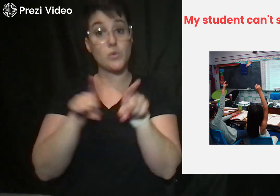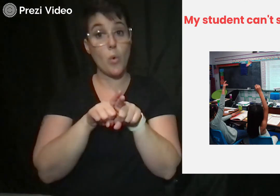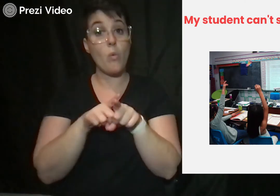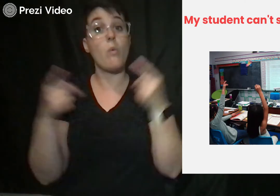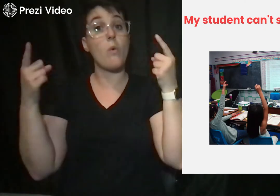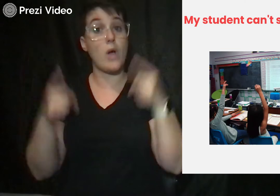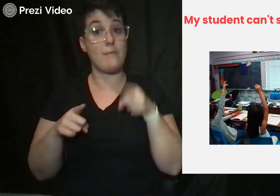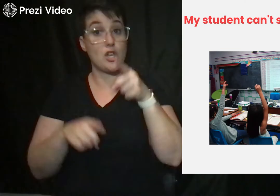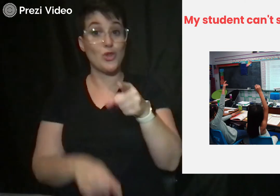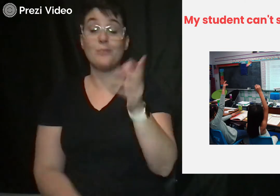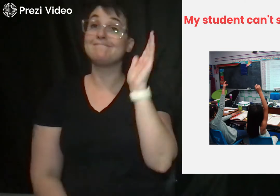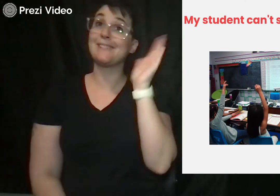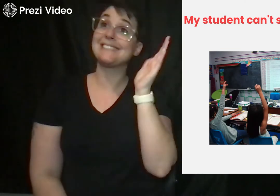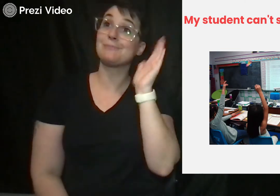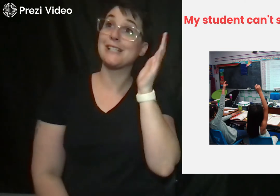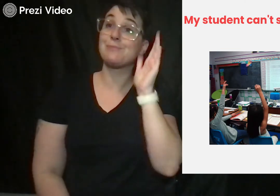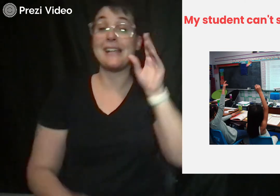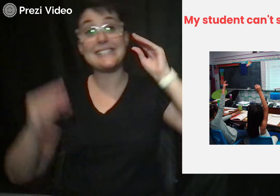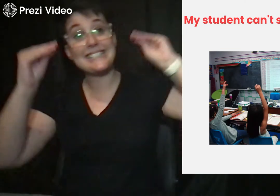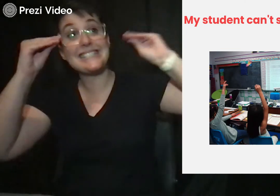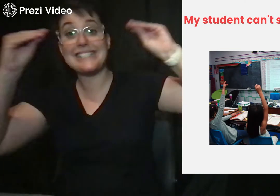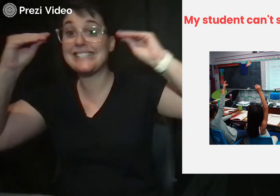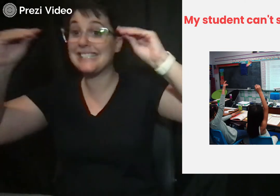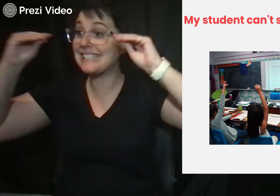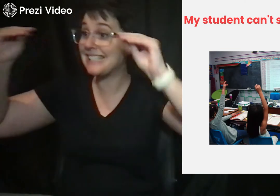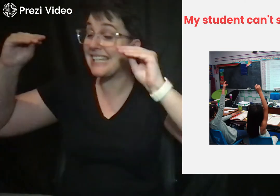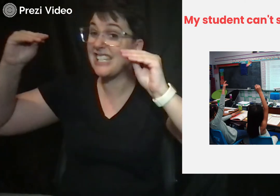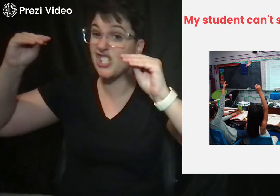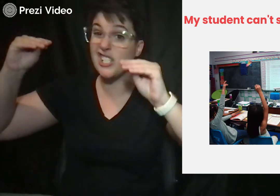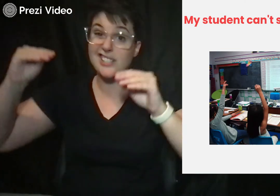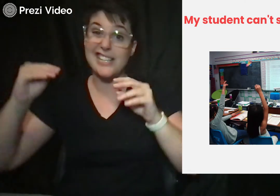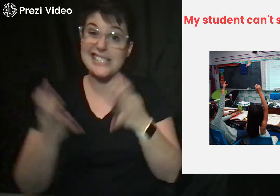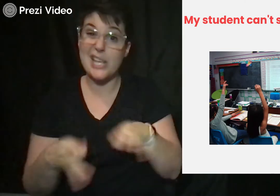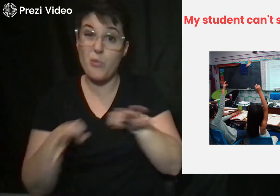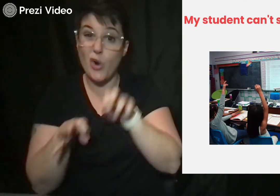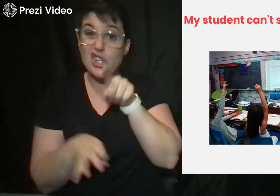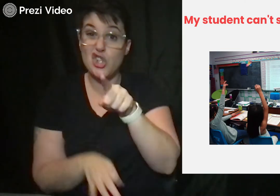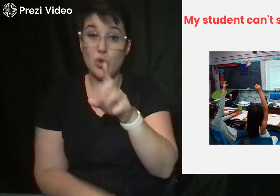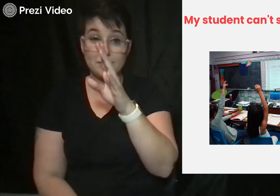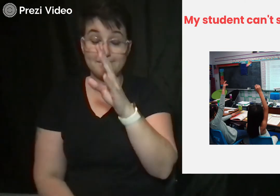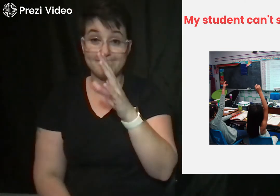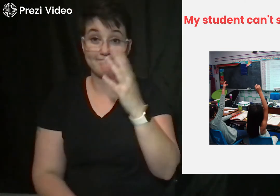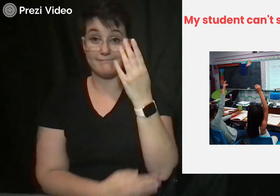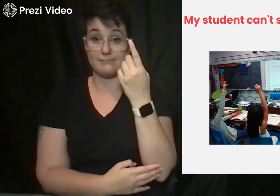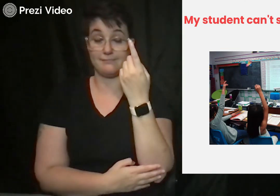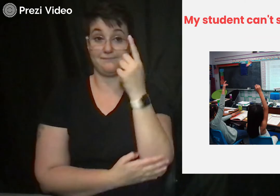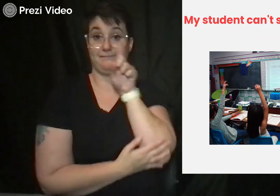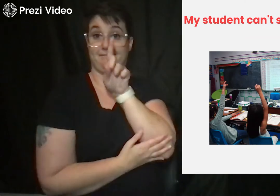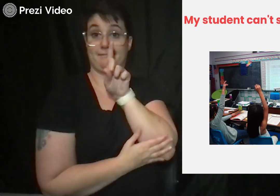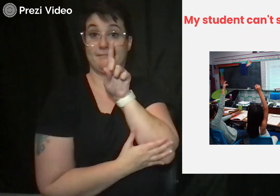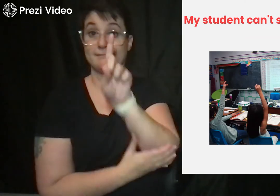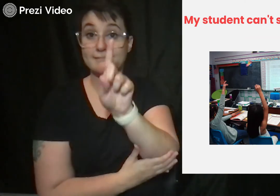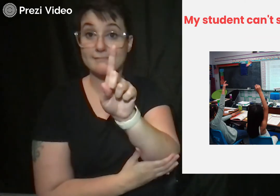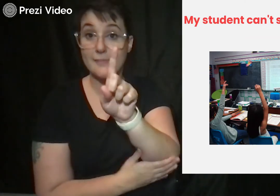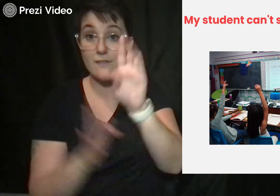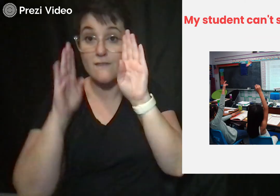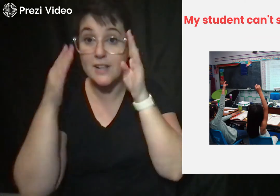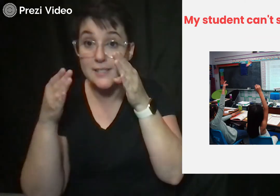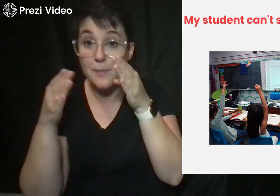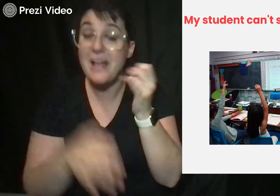Also when you are teaching, you need to stay facing your students.